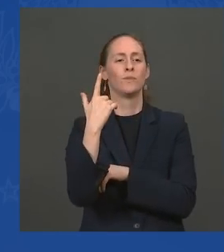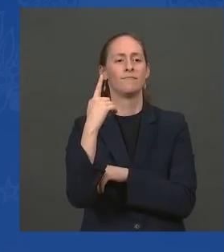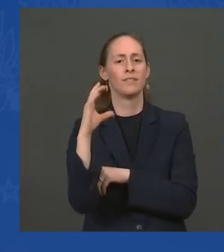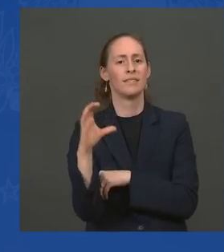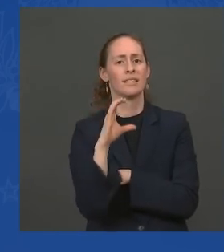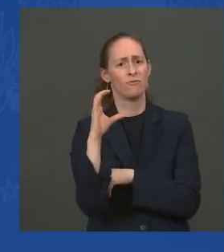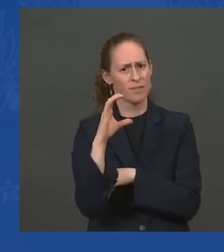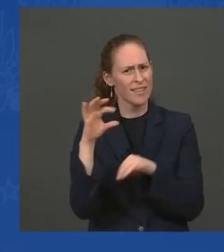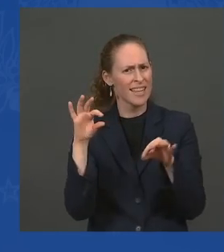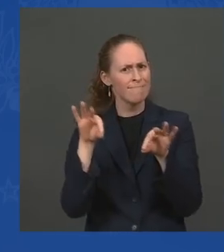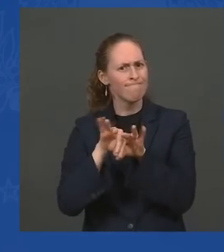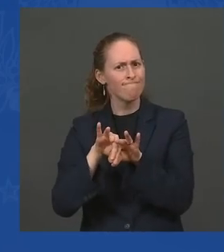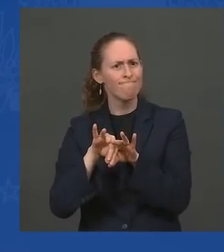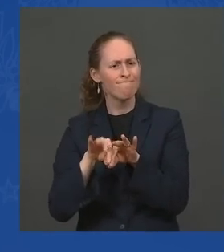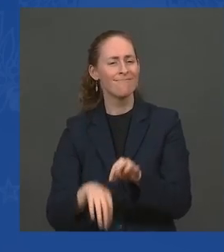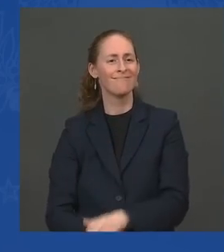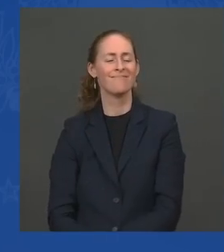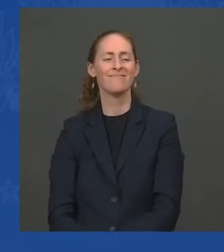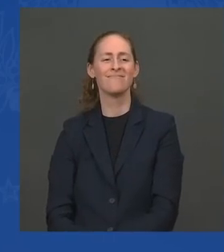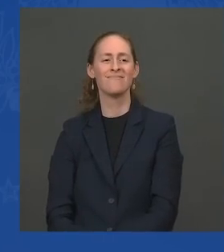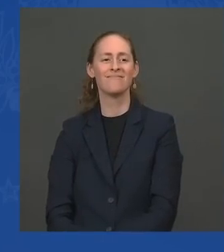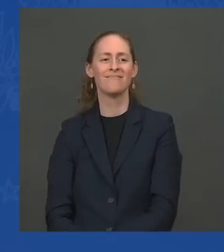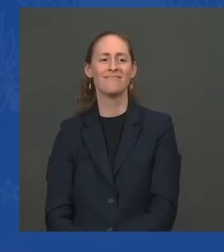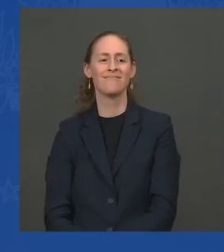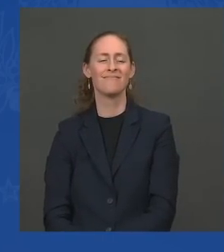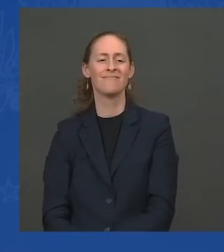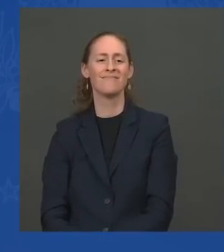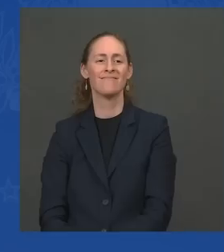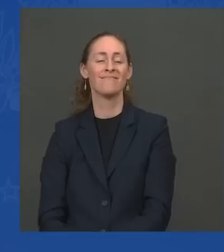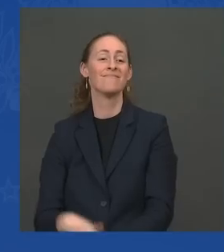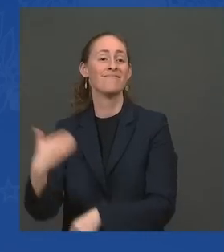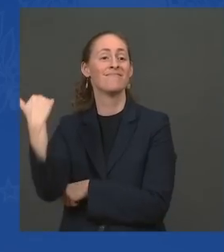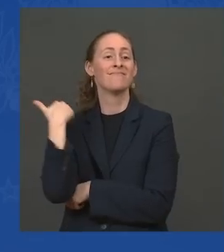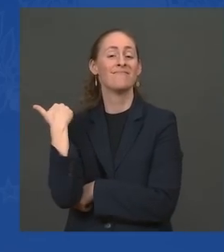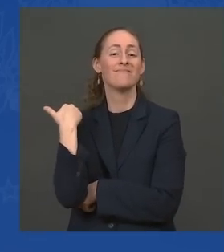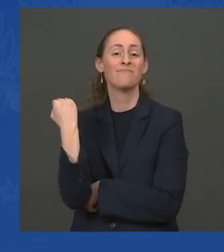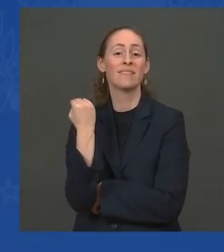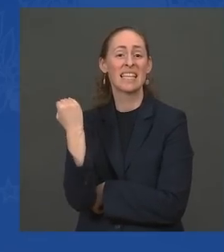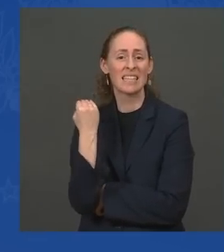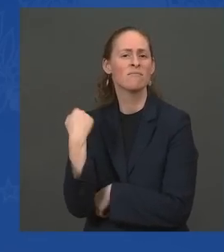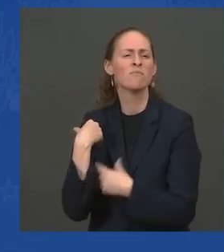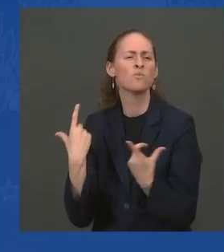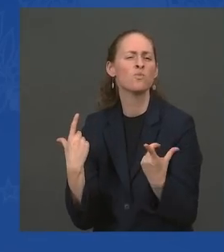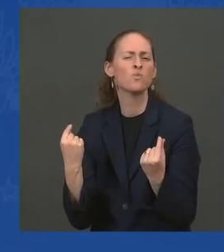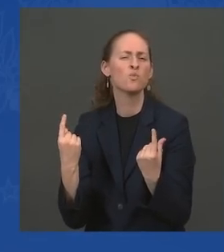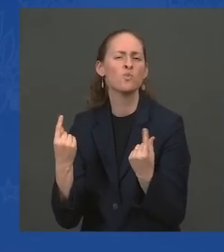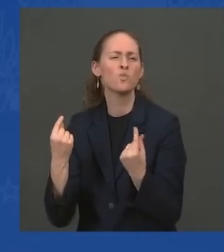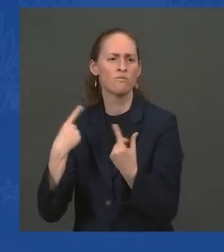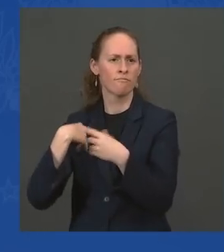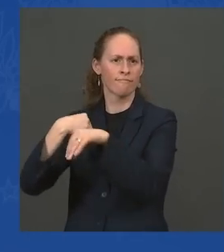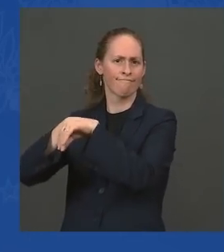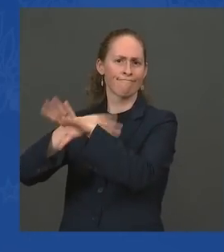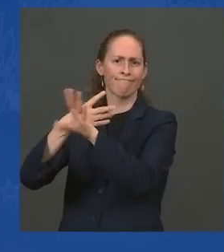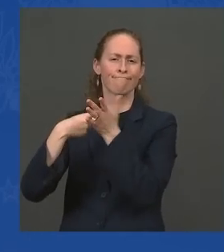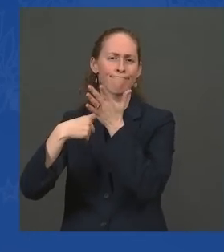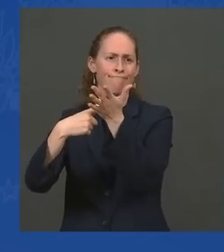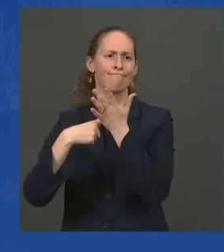On Monday, I held an important virtual meeting for three and a half hours almost with President Xi Jinping of China.